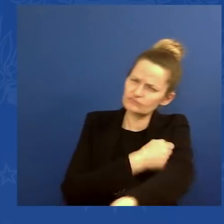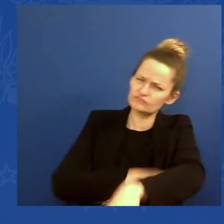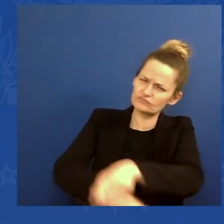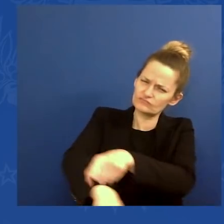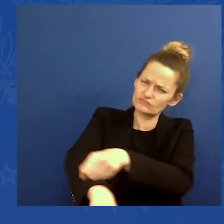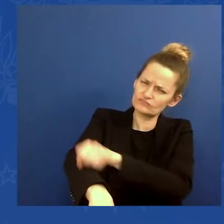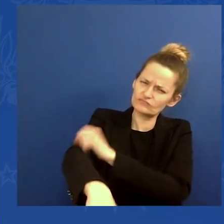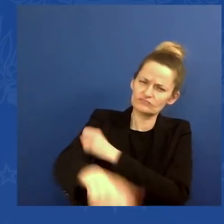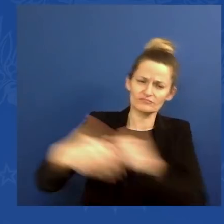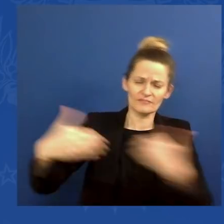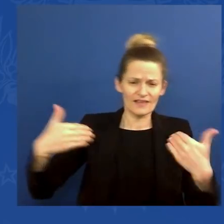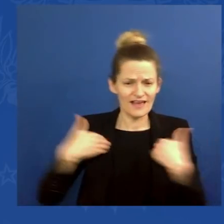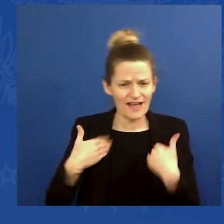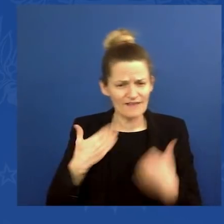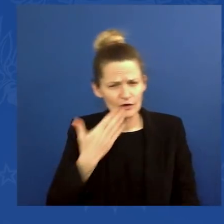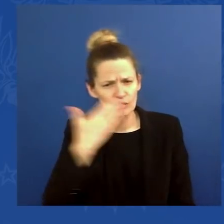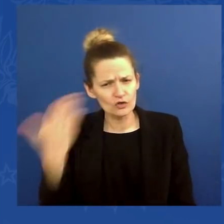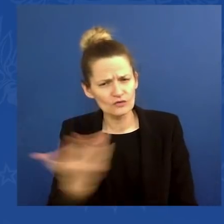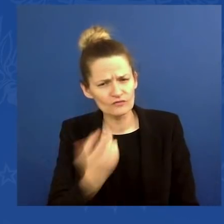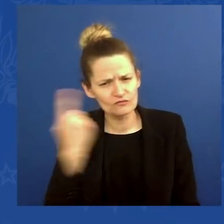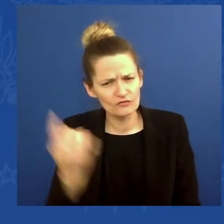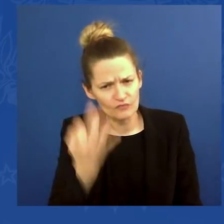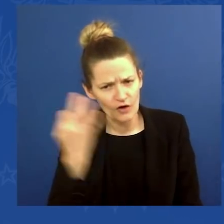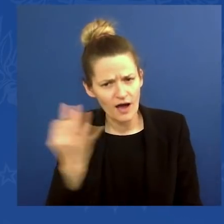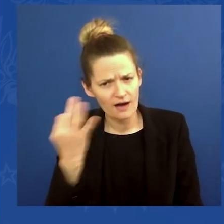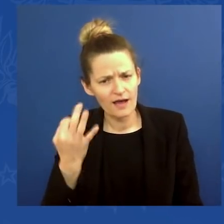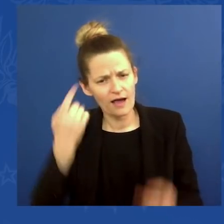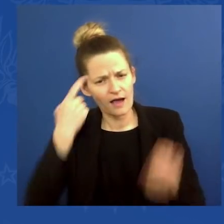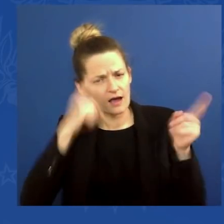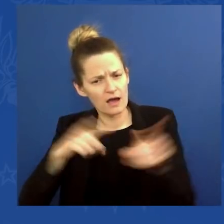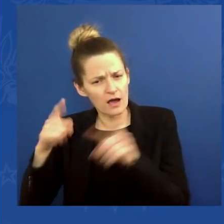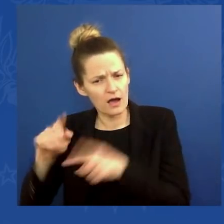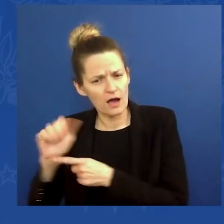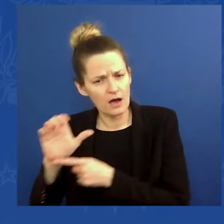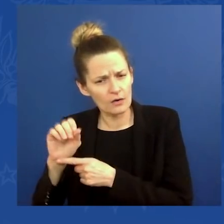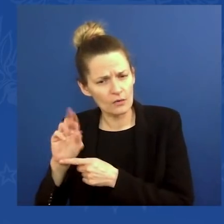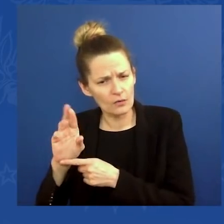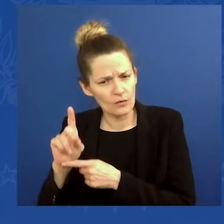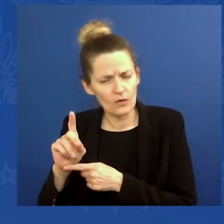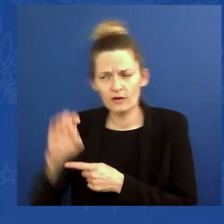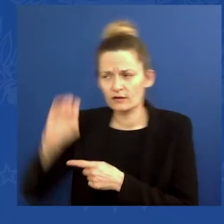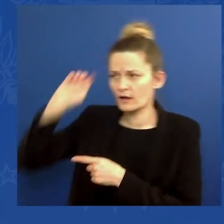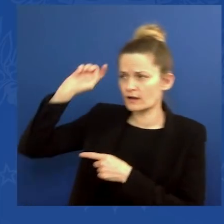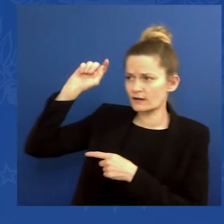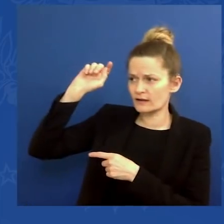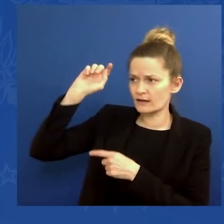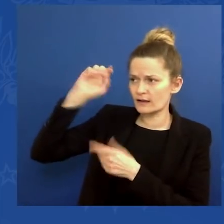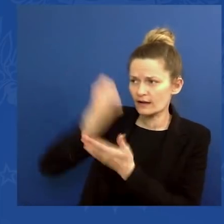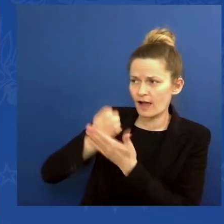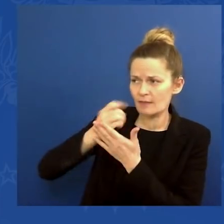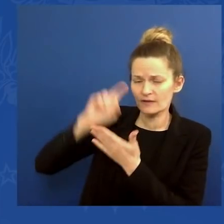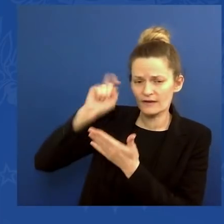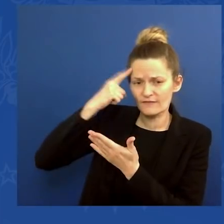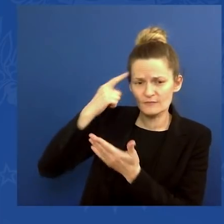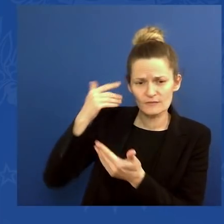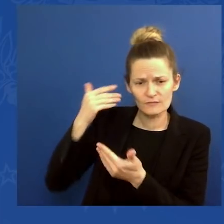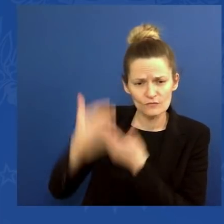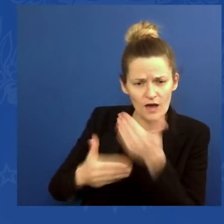but, you know, the Good Friday Agreement is built on political and economic progress that we've made together.